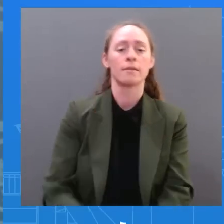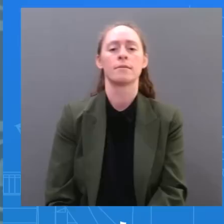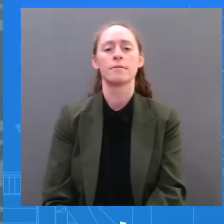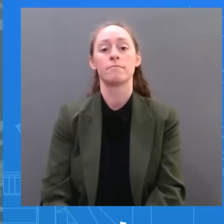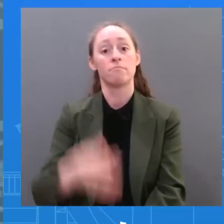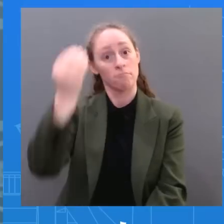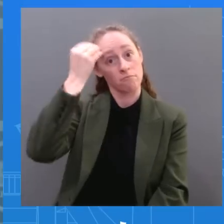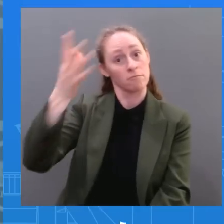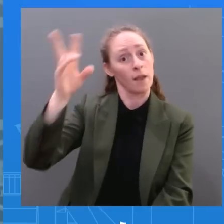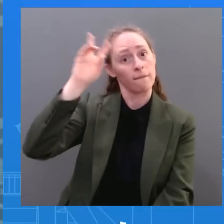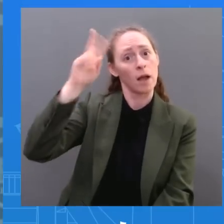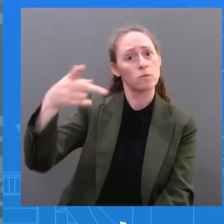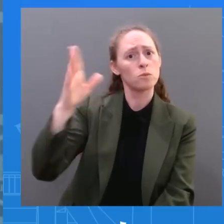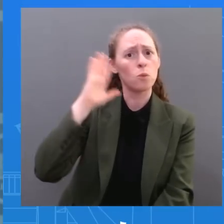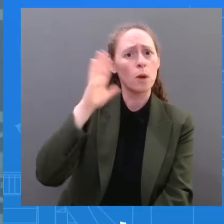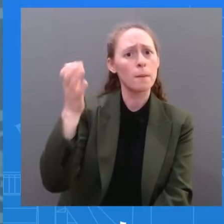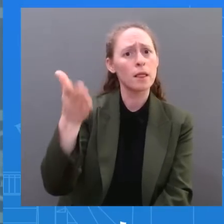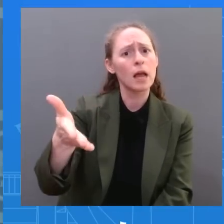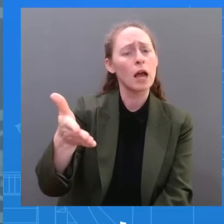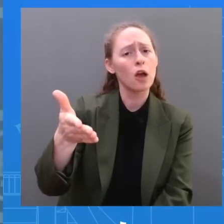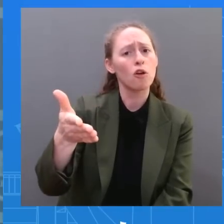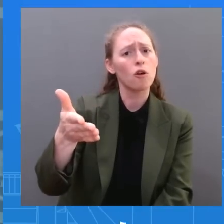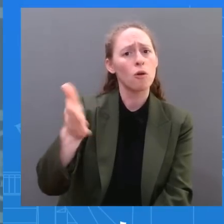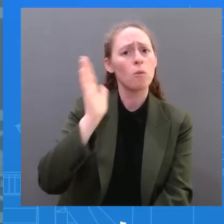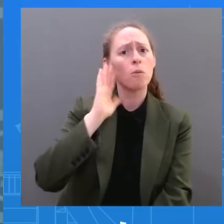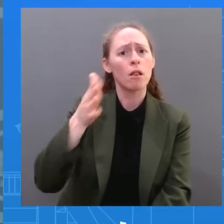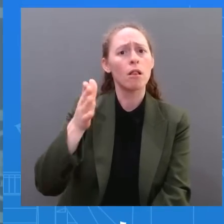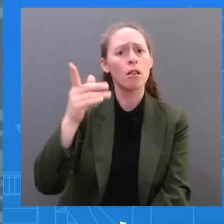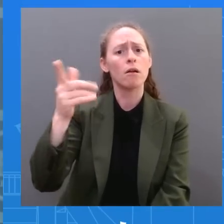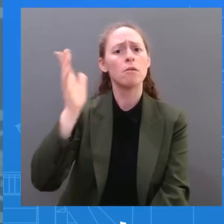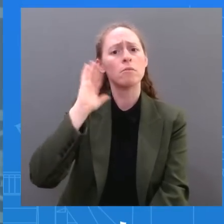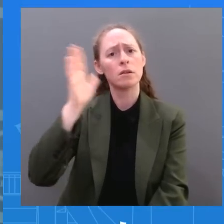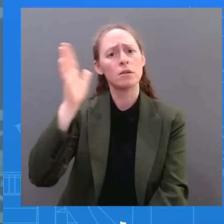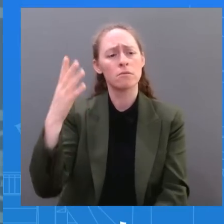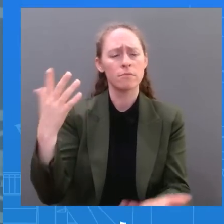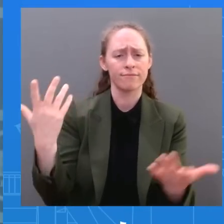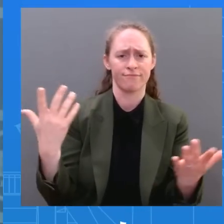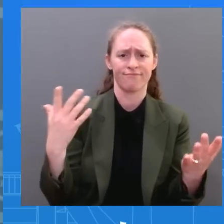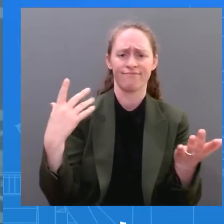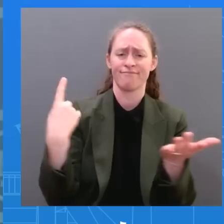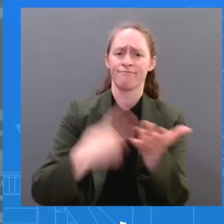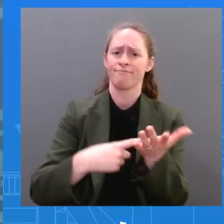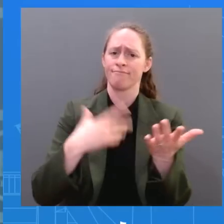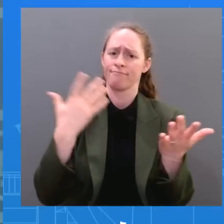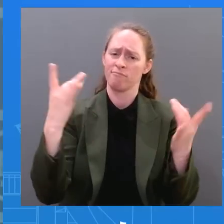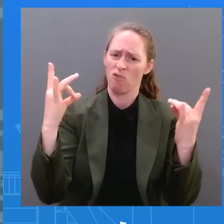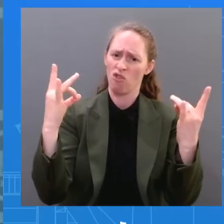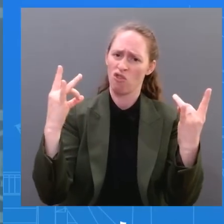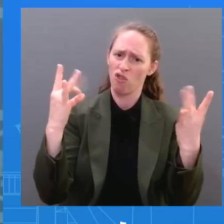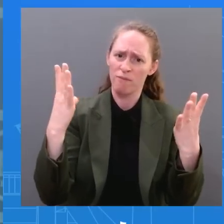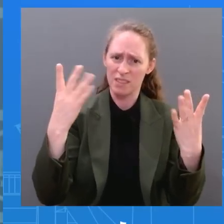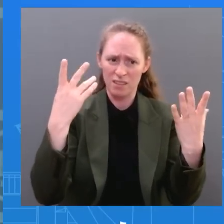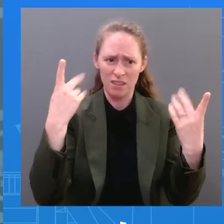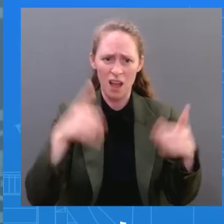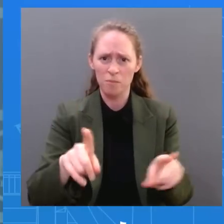that we all saw with our own eyes yesterday in Highland Park. But I don't have anything to share about -- for President's travel tomorrow.